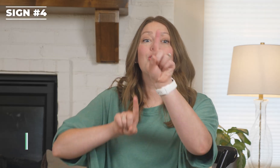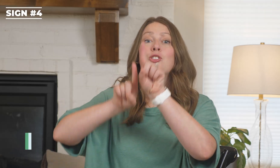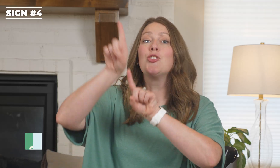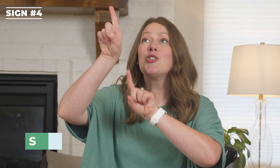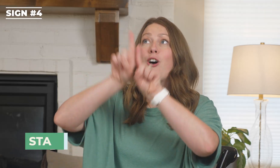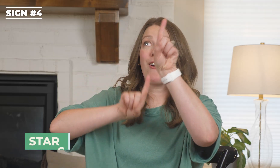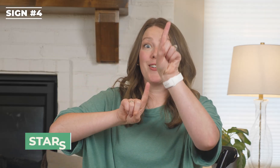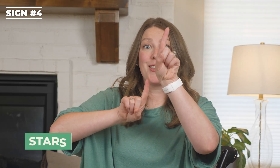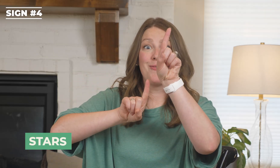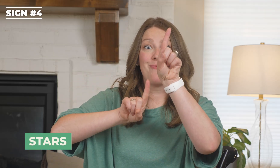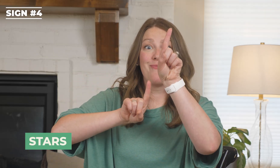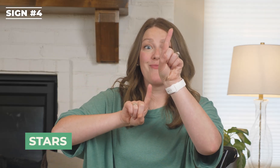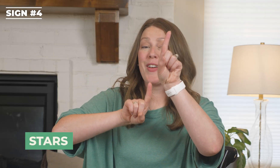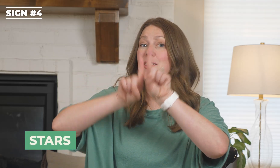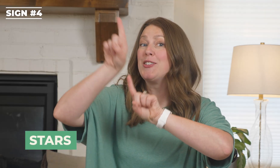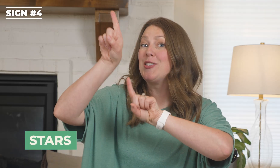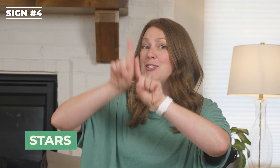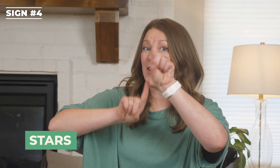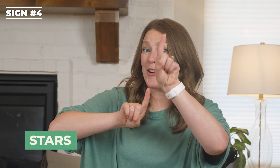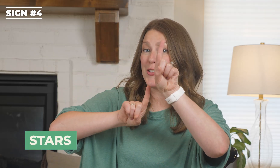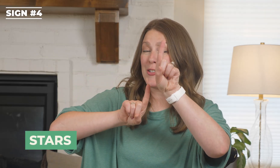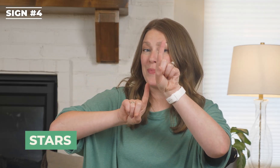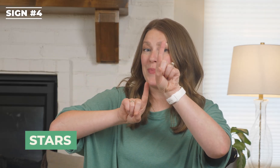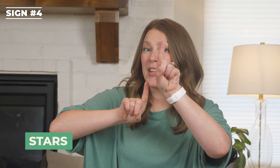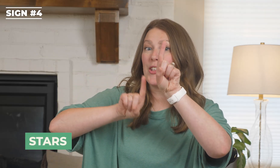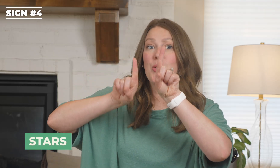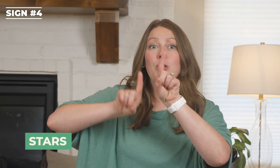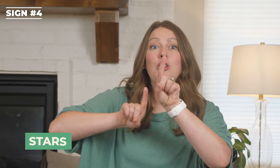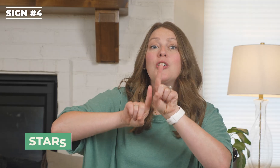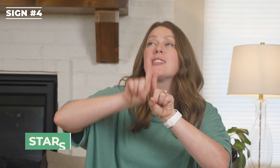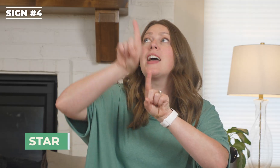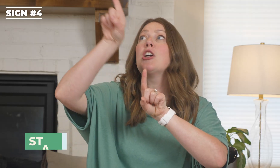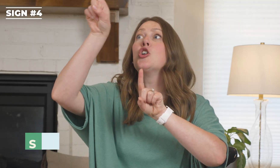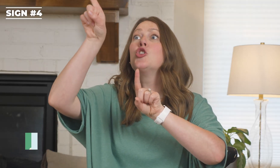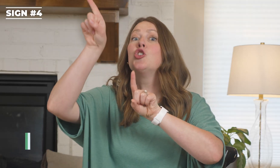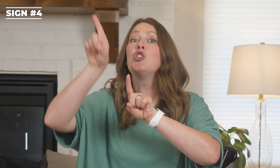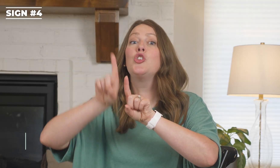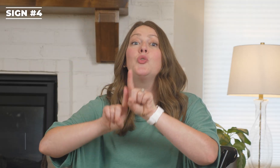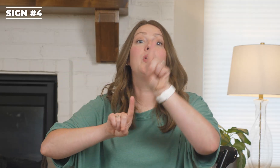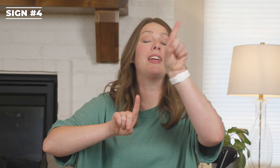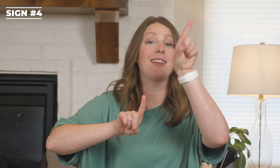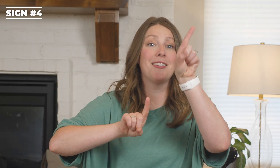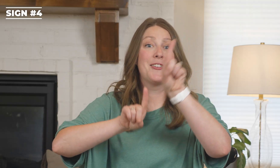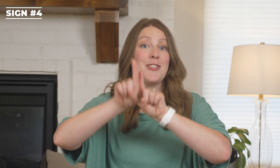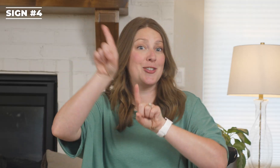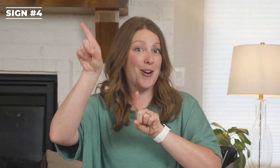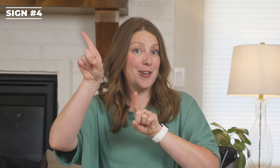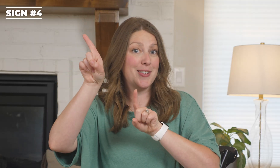Stars. So it looks like shooting stars.